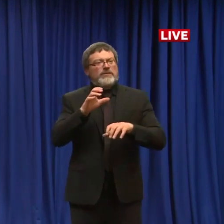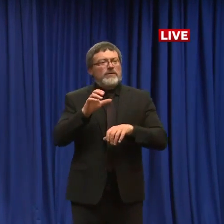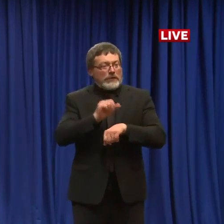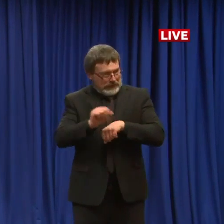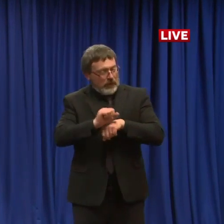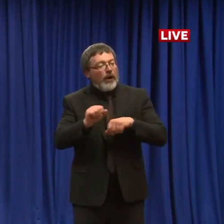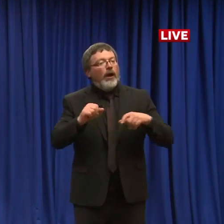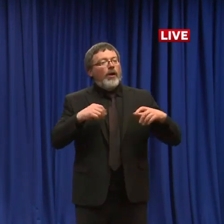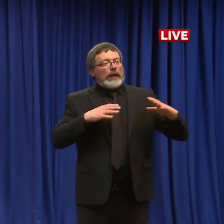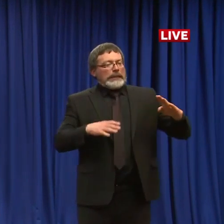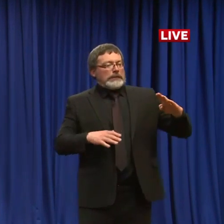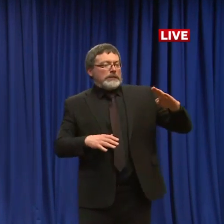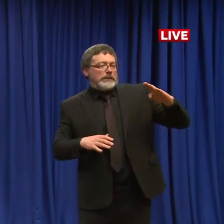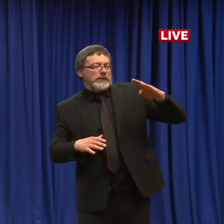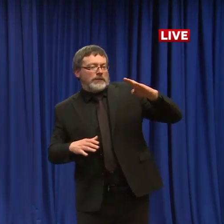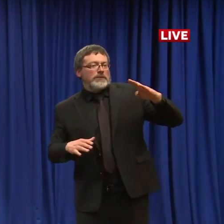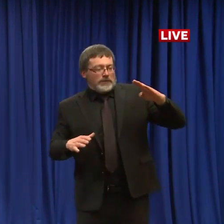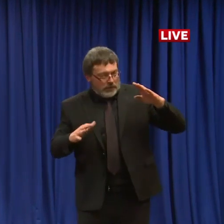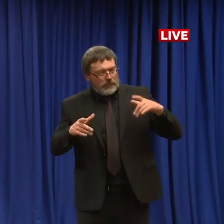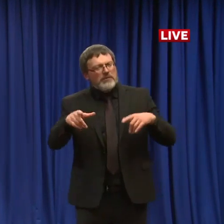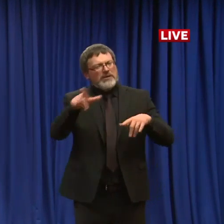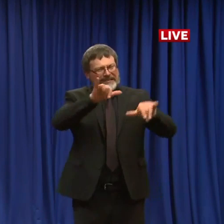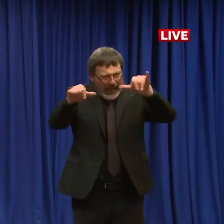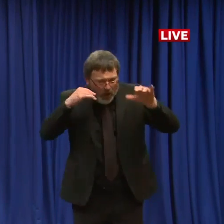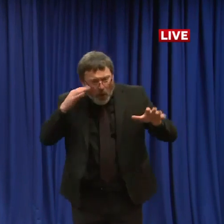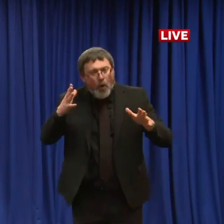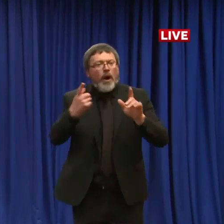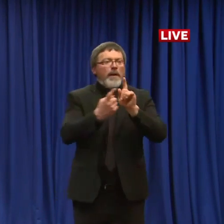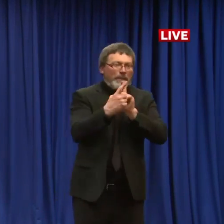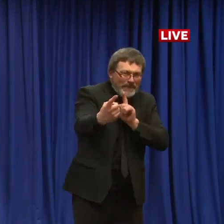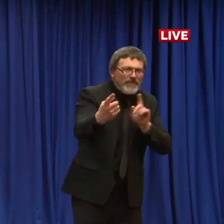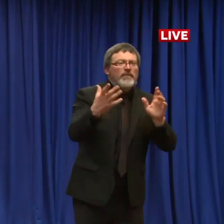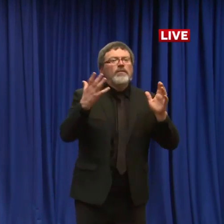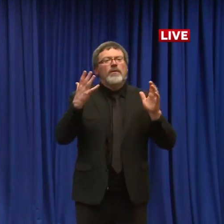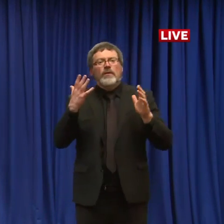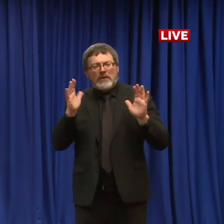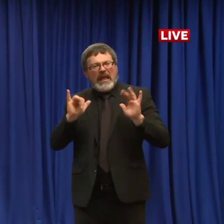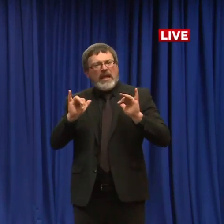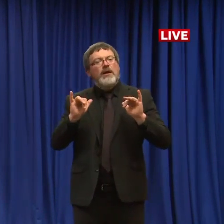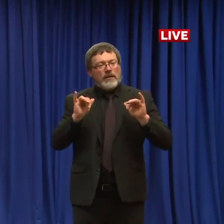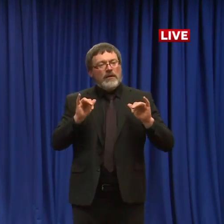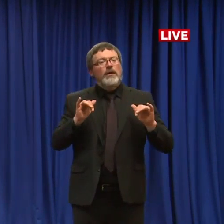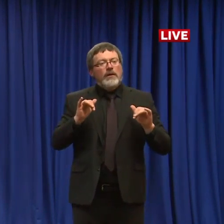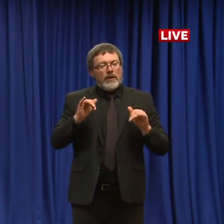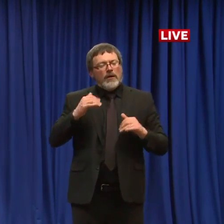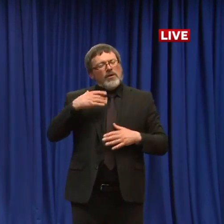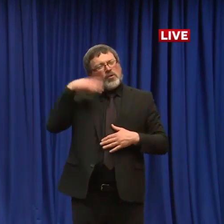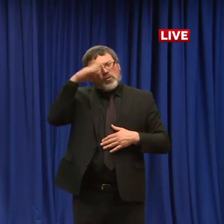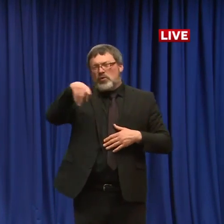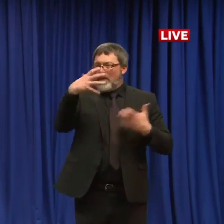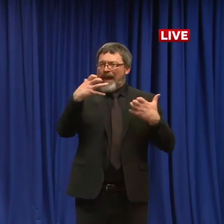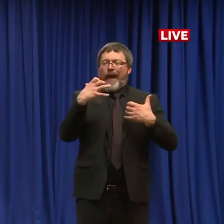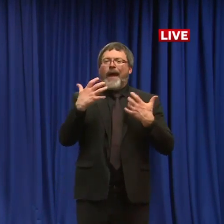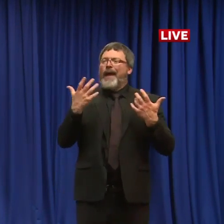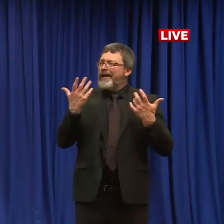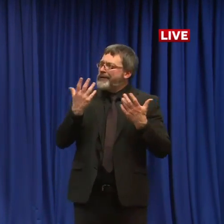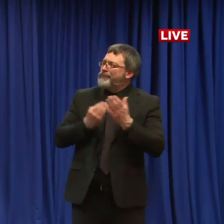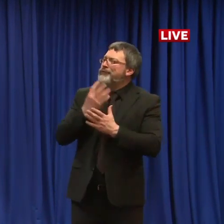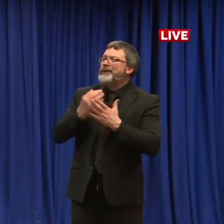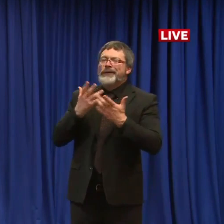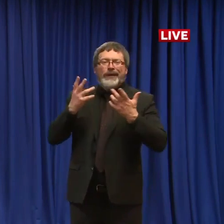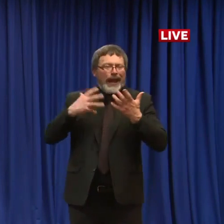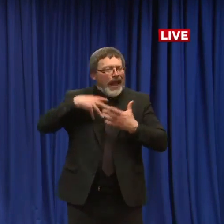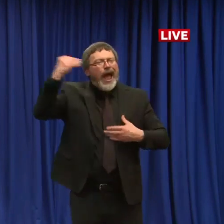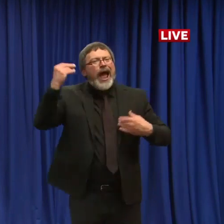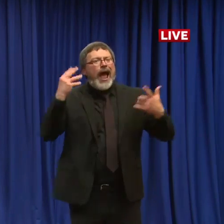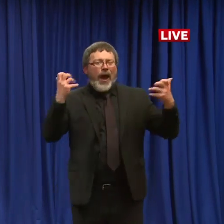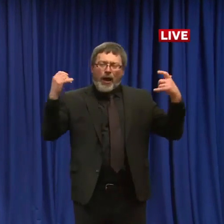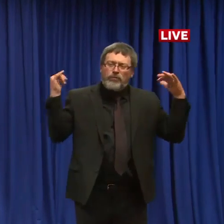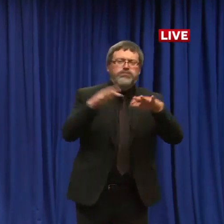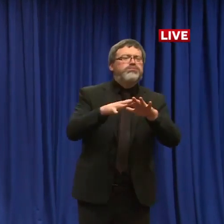BEHAVIORS AND AND 2 LAKHS IN THE ABILITY TO GO OUT AND IN OUR WILLINGNESS AND WANTING THIS TO GO OUT AND YOU KNOW, GO BACK TO THE LARGE GATHERINGS AND THINGS OF THAT NATURE.